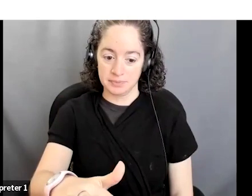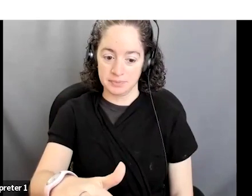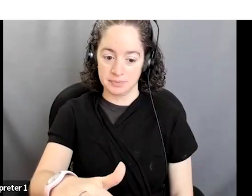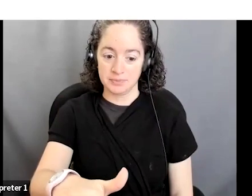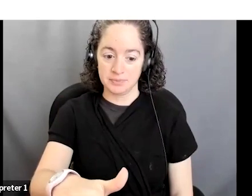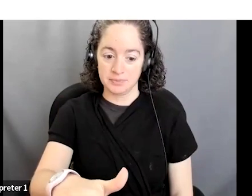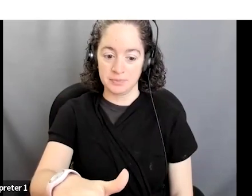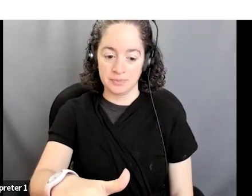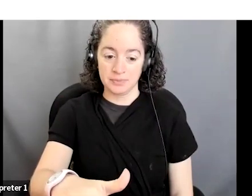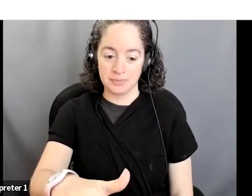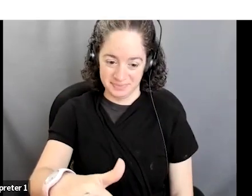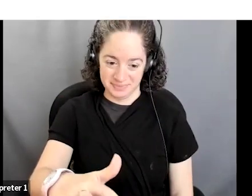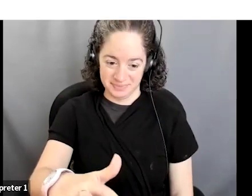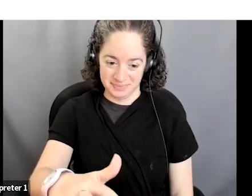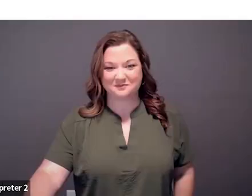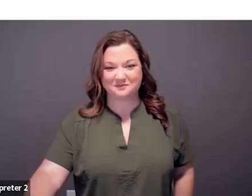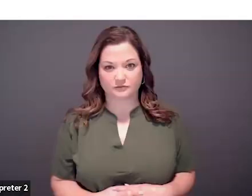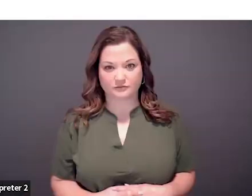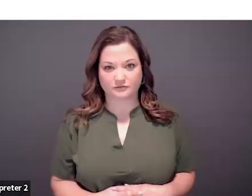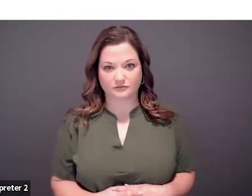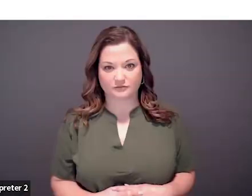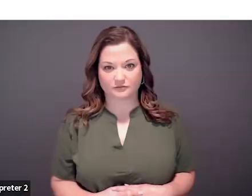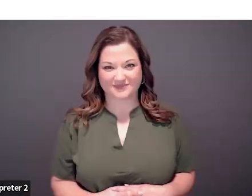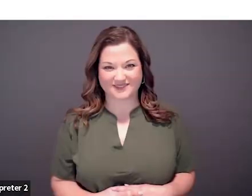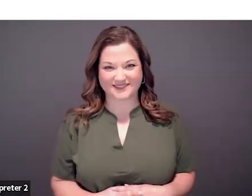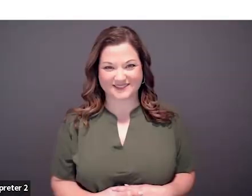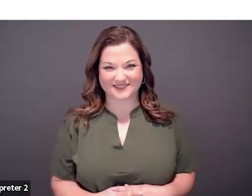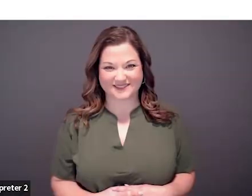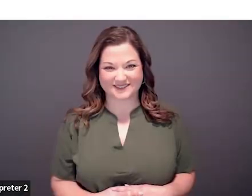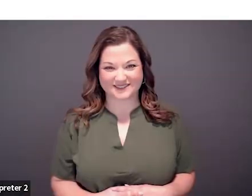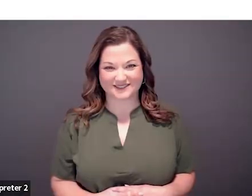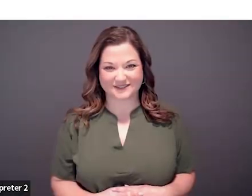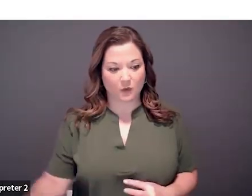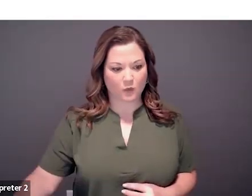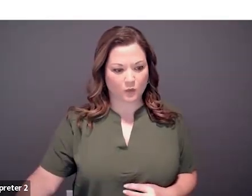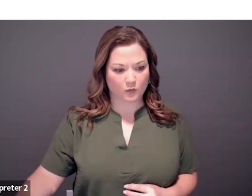to tell them to leave our styles alone. We can also dequeue the style sheets.